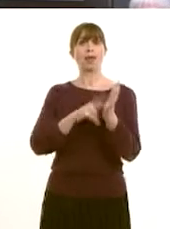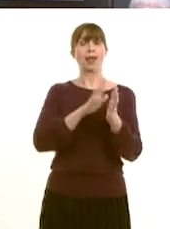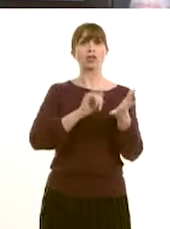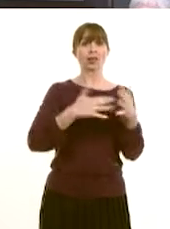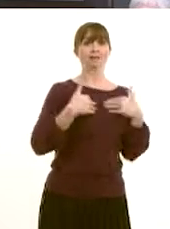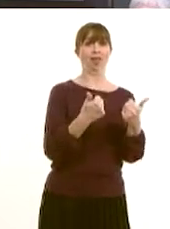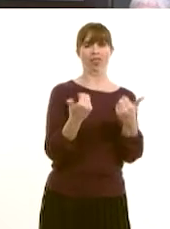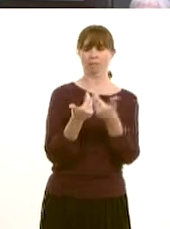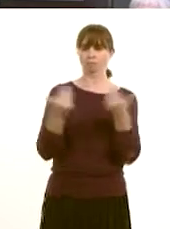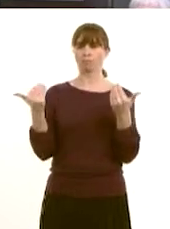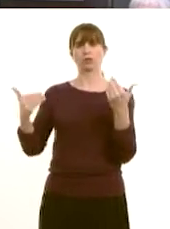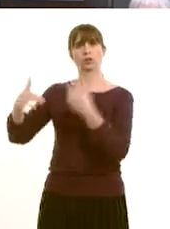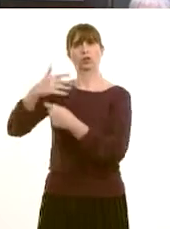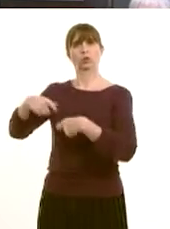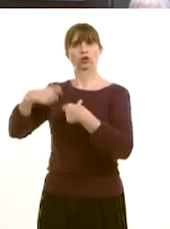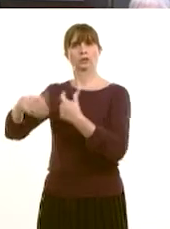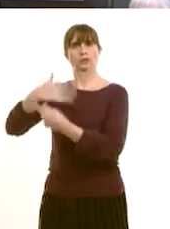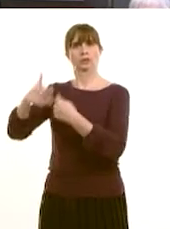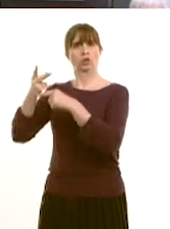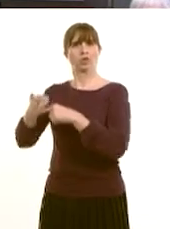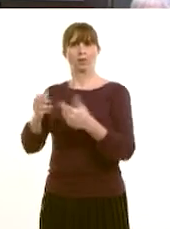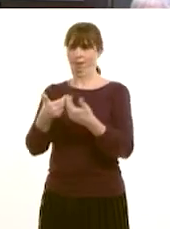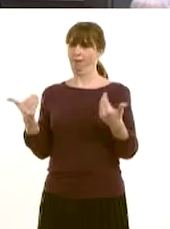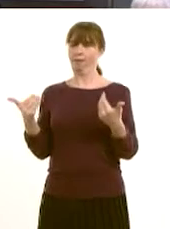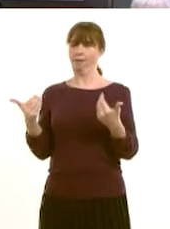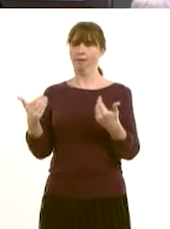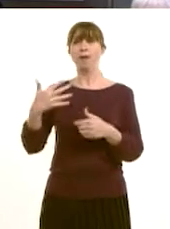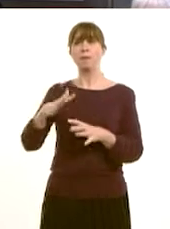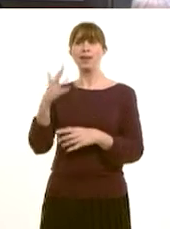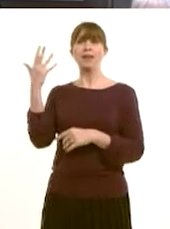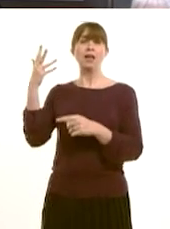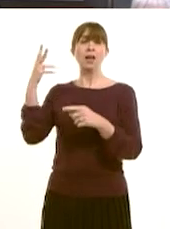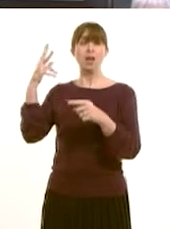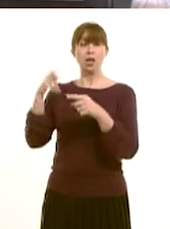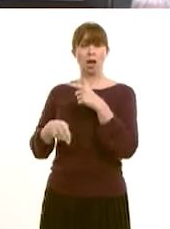In England, the example is that thereís been a 15 per cent cut in spending on adult social